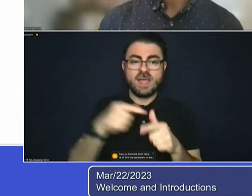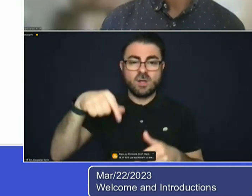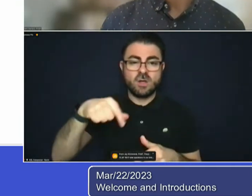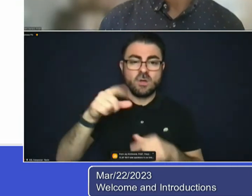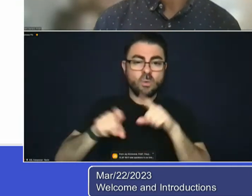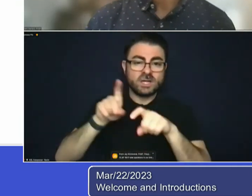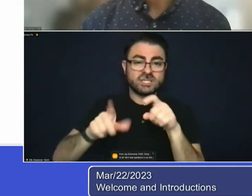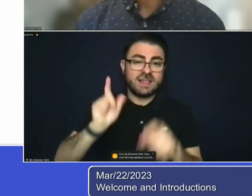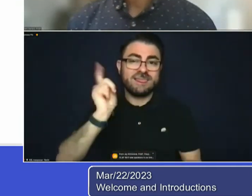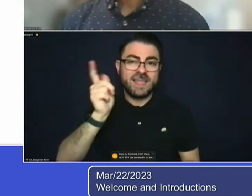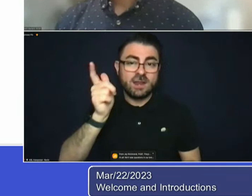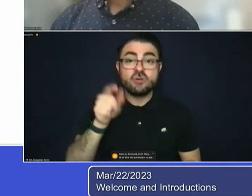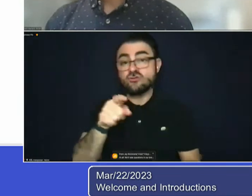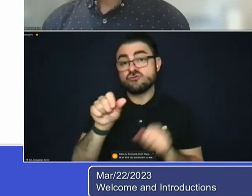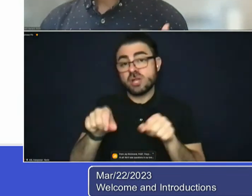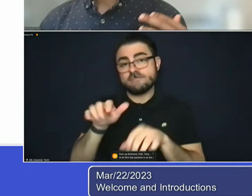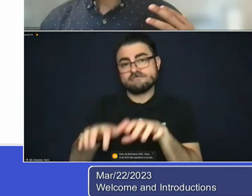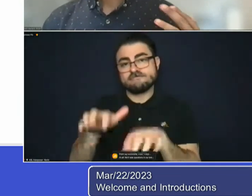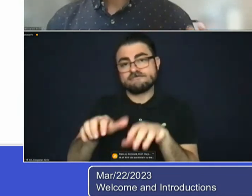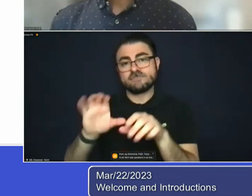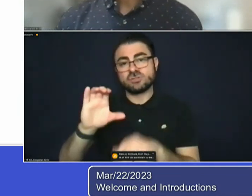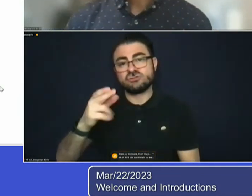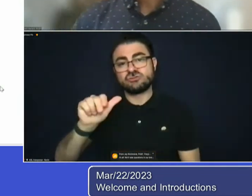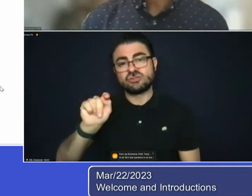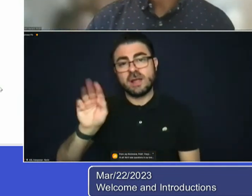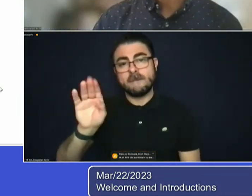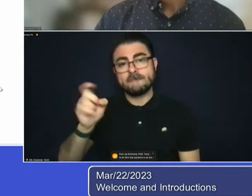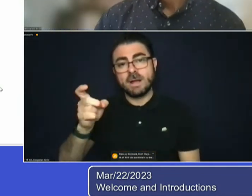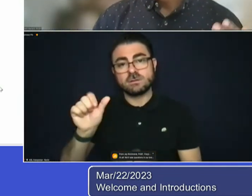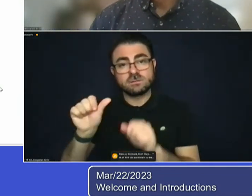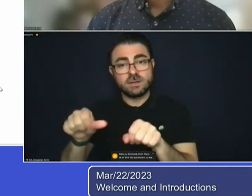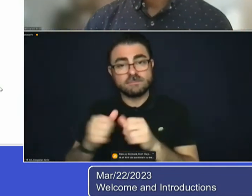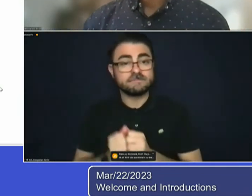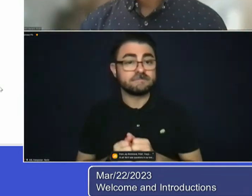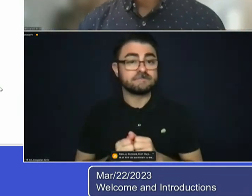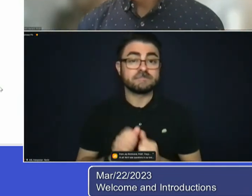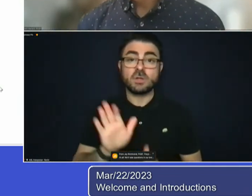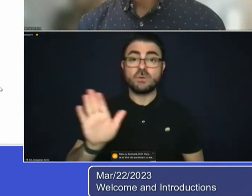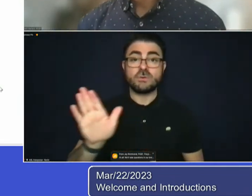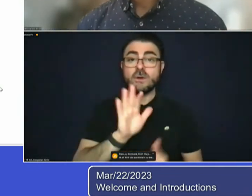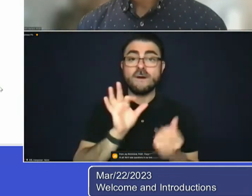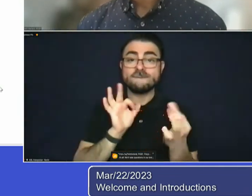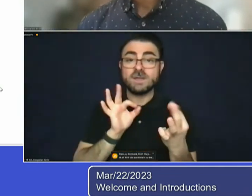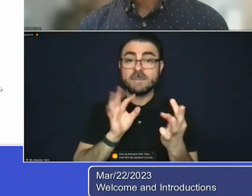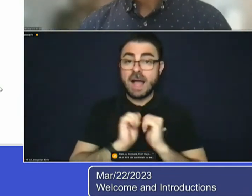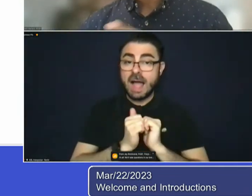SUSTAINABILITY GOING. WHEN FOLKS THINK OF PROVIDING